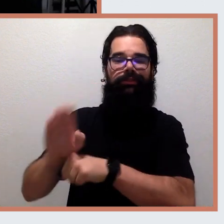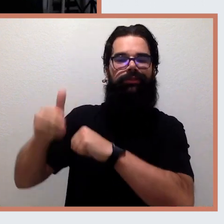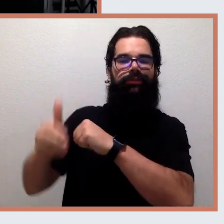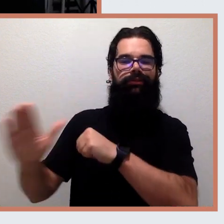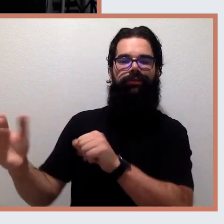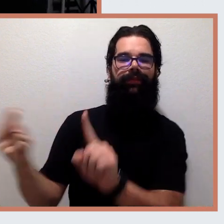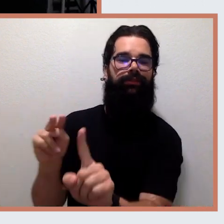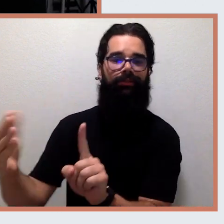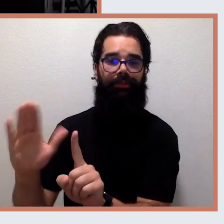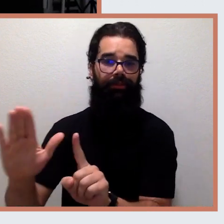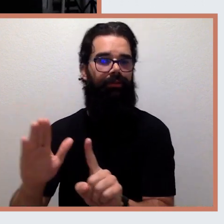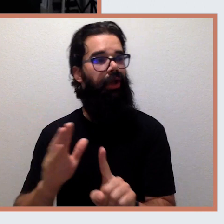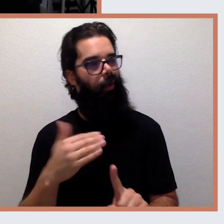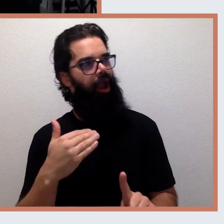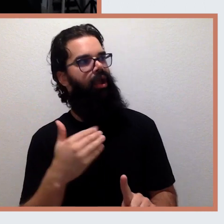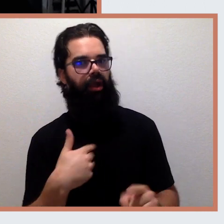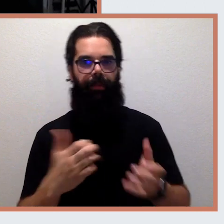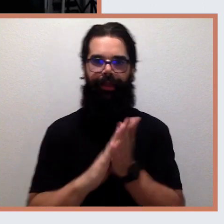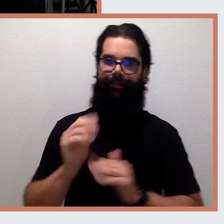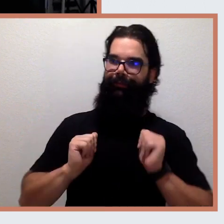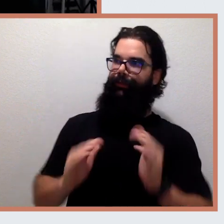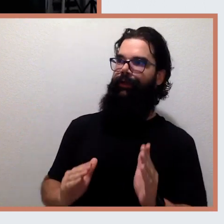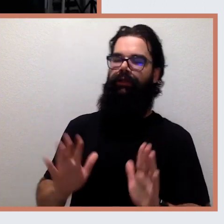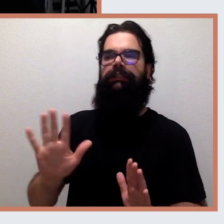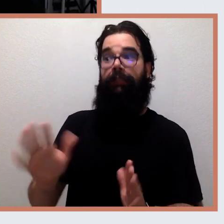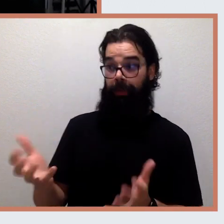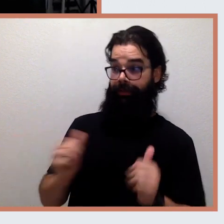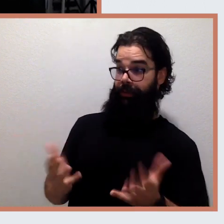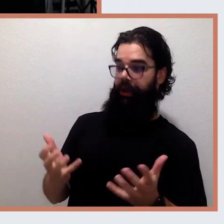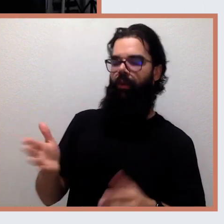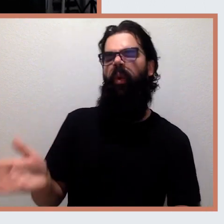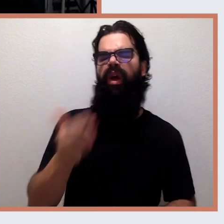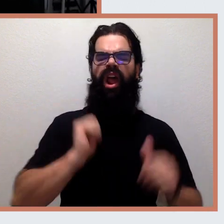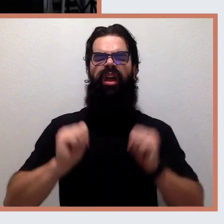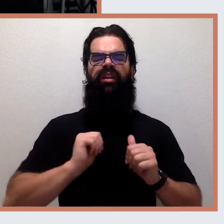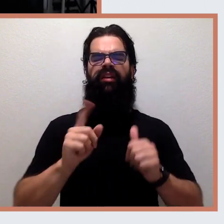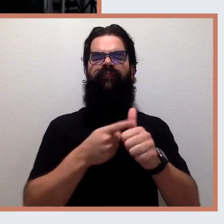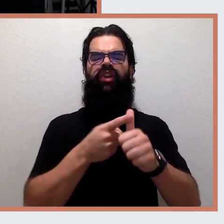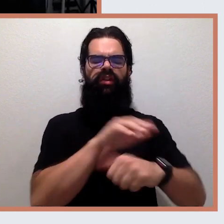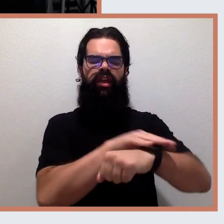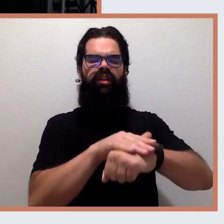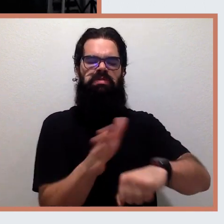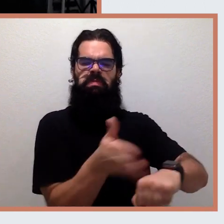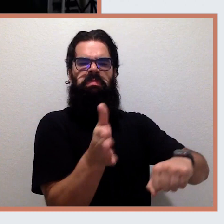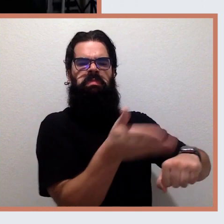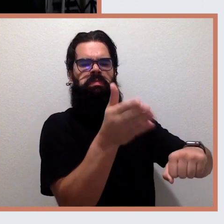But you know, it is called show biz, so there's a business side too. Some people who think it's just like, "Oh my gosh, I want to act and like, woo."